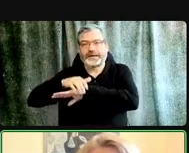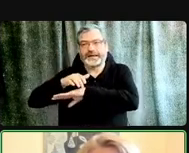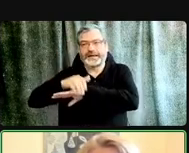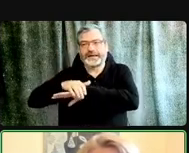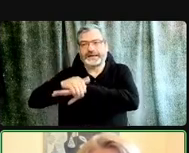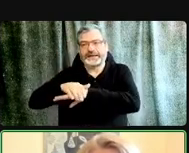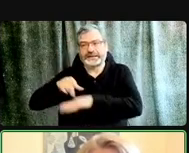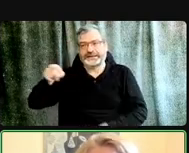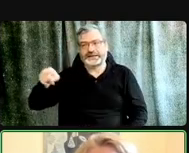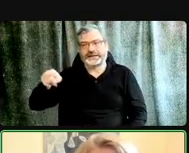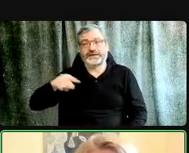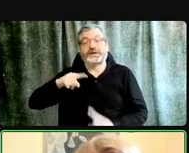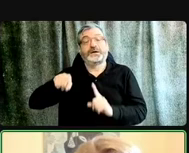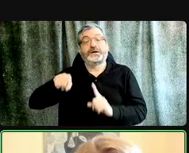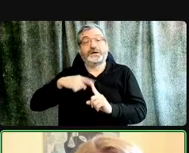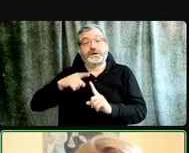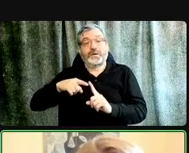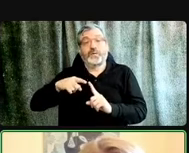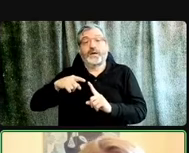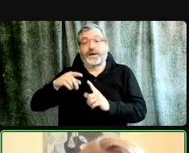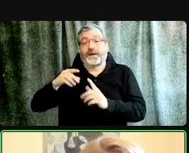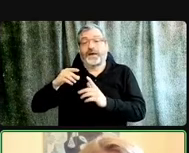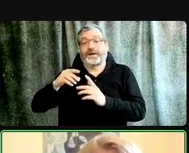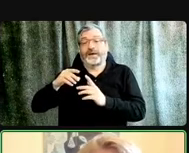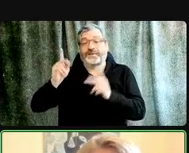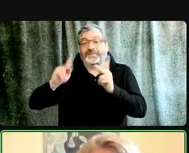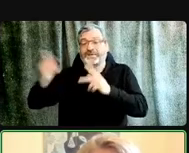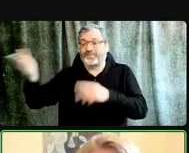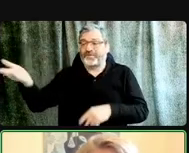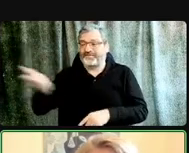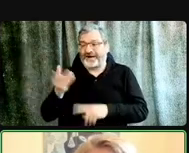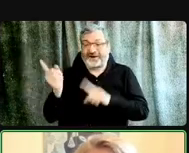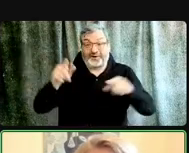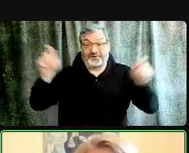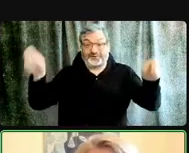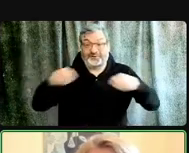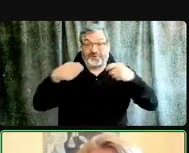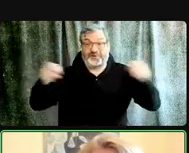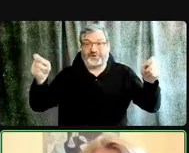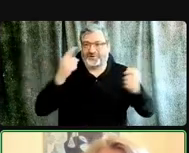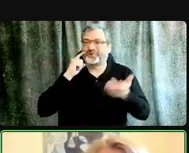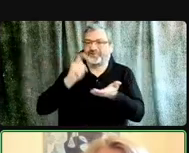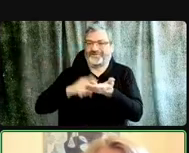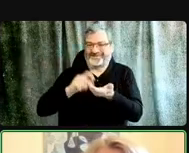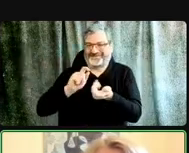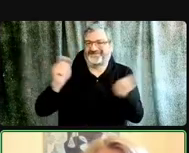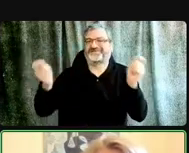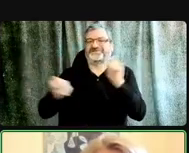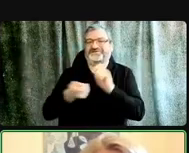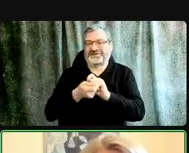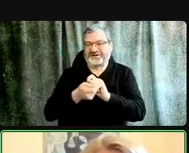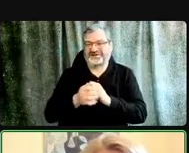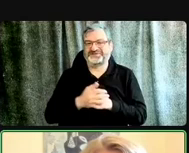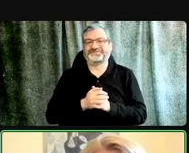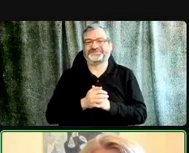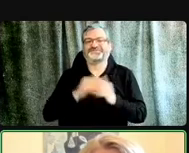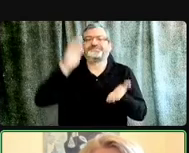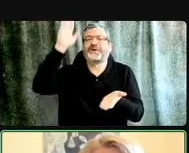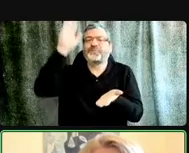visit Symphony Orchestra reduction in social isolation and loneliness. That was something that we are very